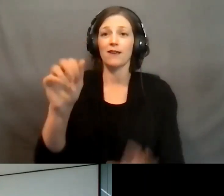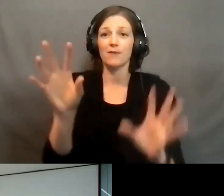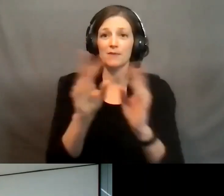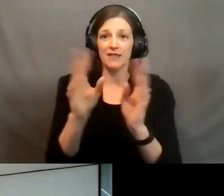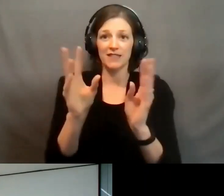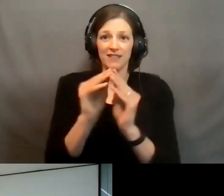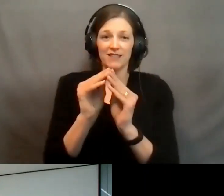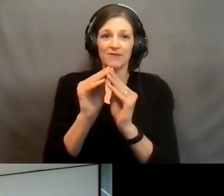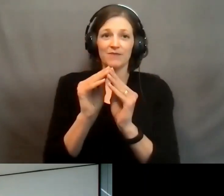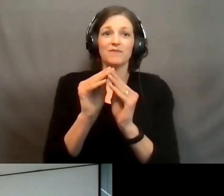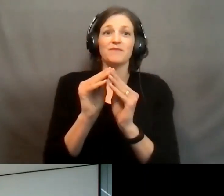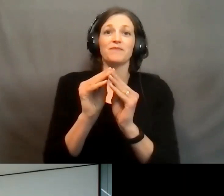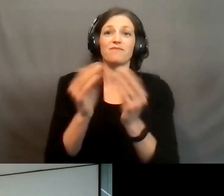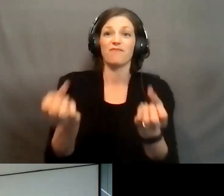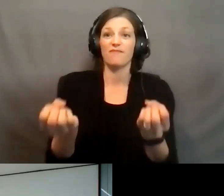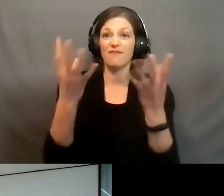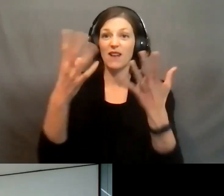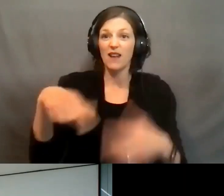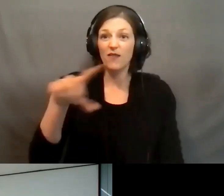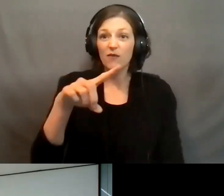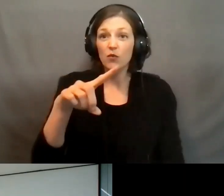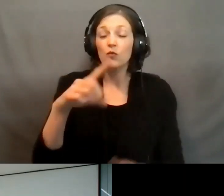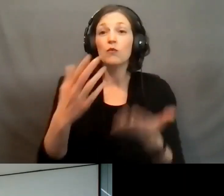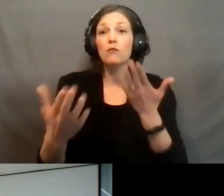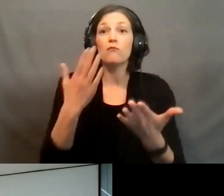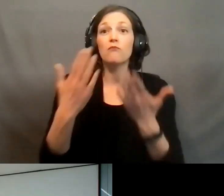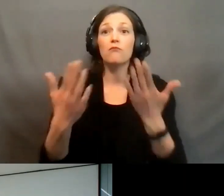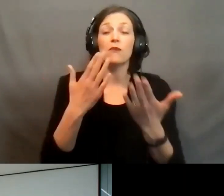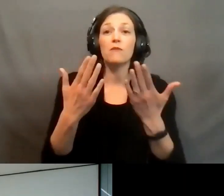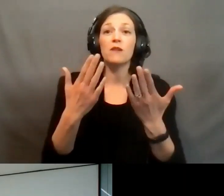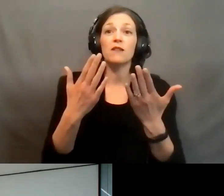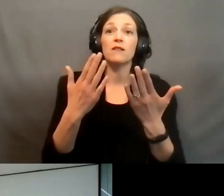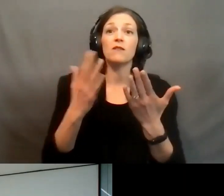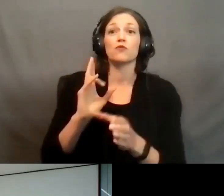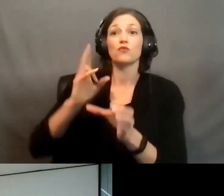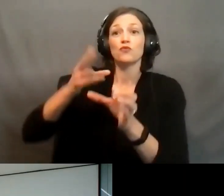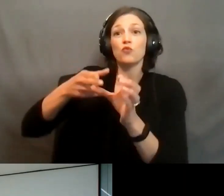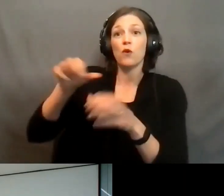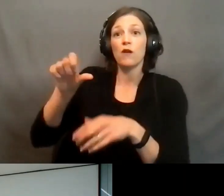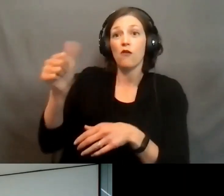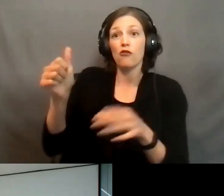12:04:18 Many of you may have been to some of our other sessions on Monday